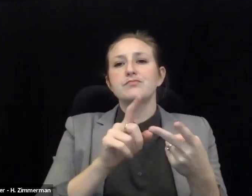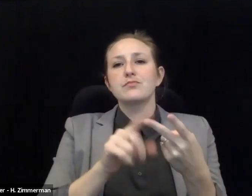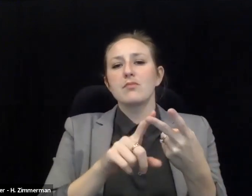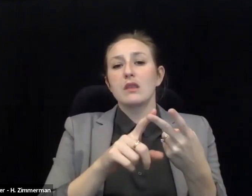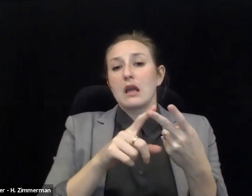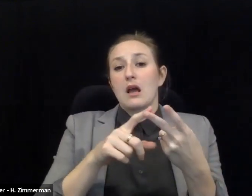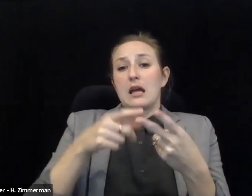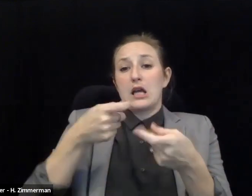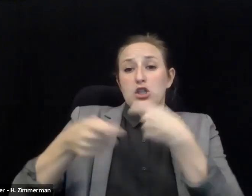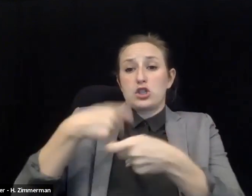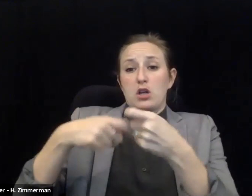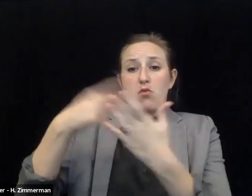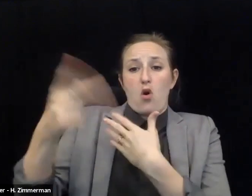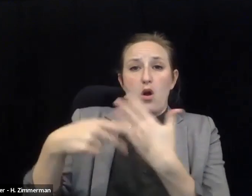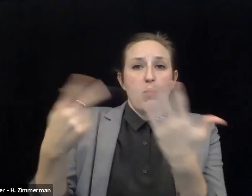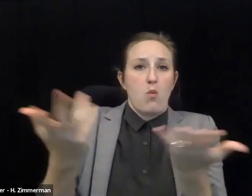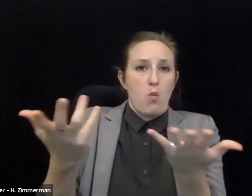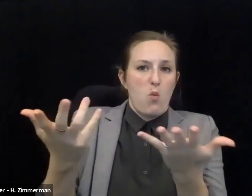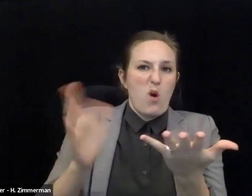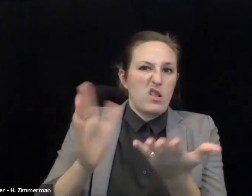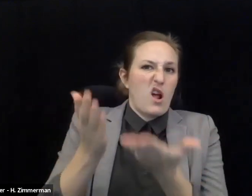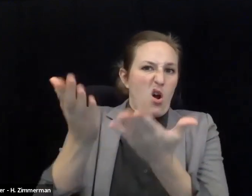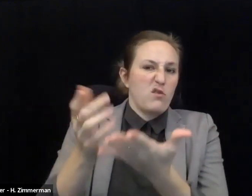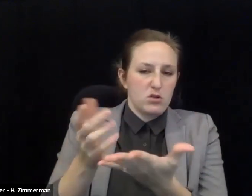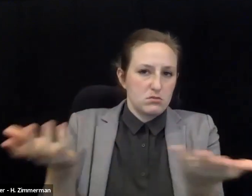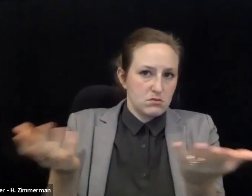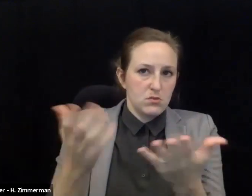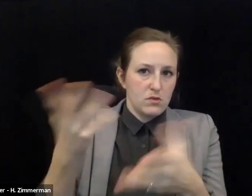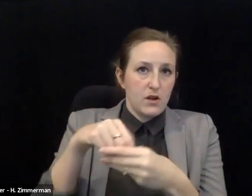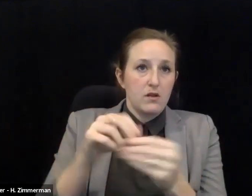offerings of your organization. And I'd like to invite Meredith Lopez to open this question up